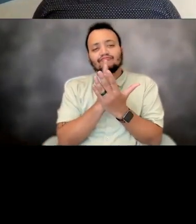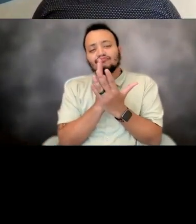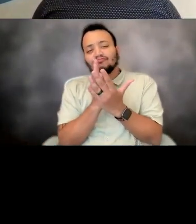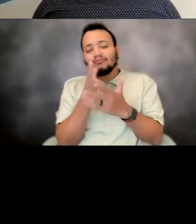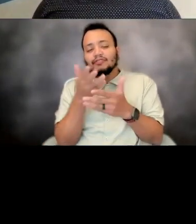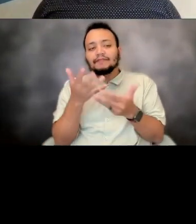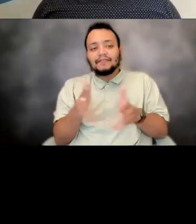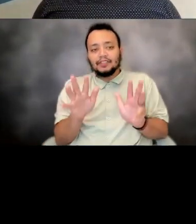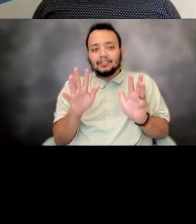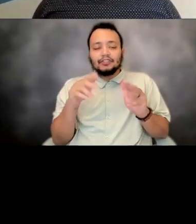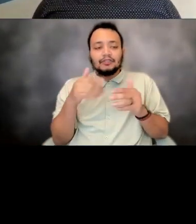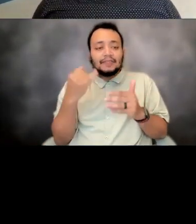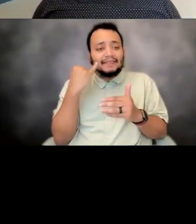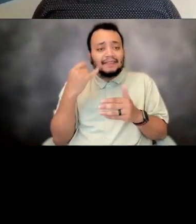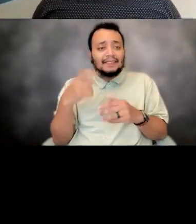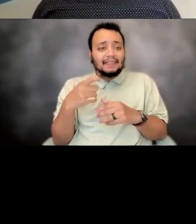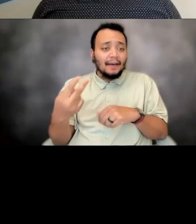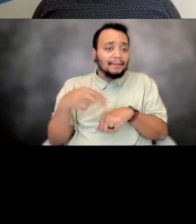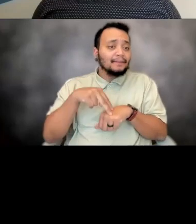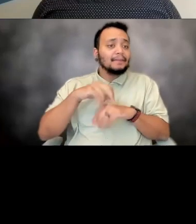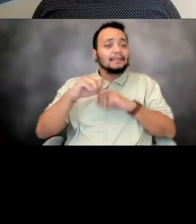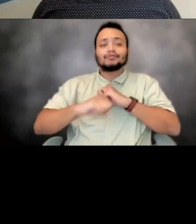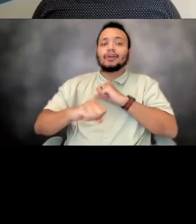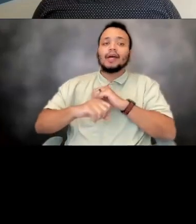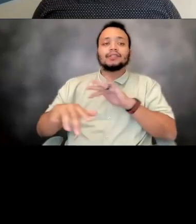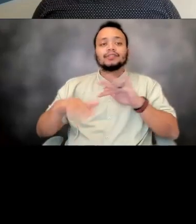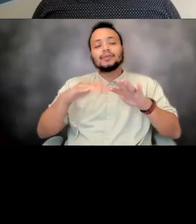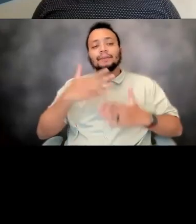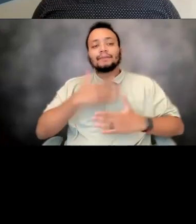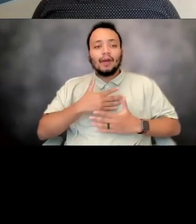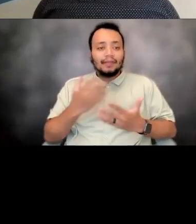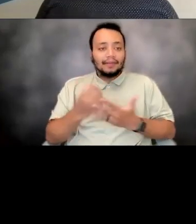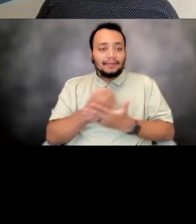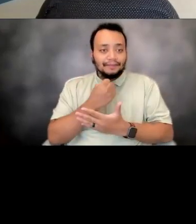This is a lot of information. michael, your slide is next